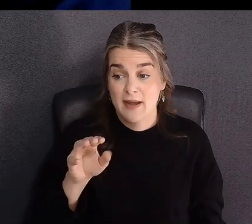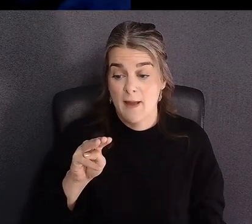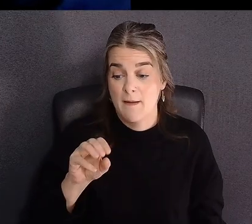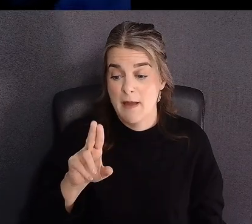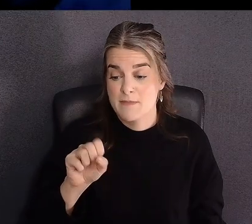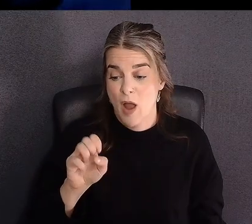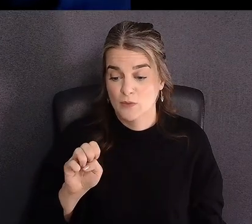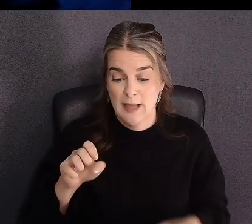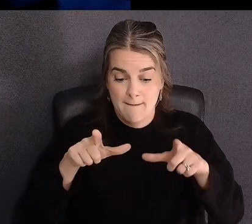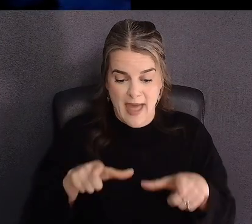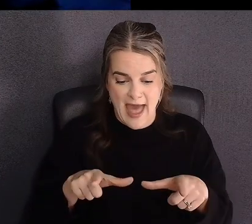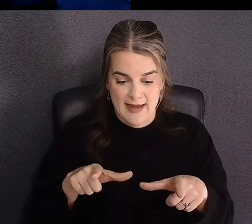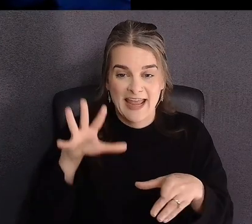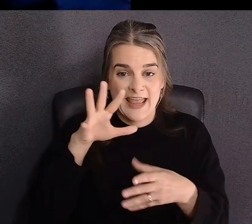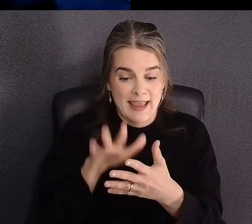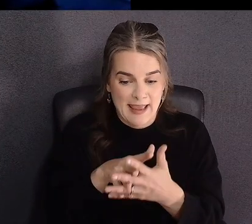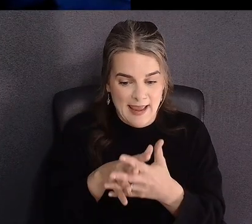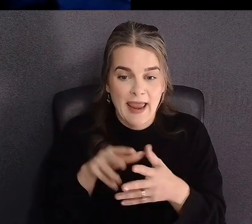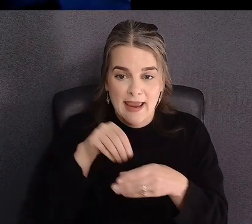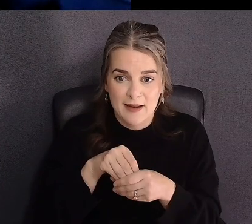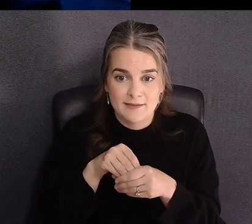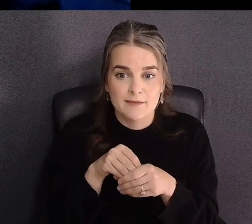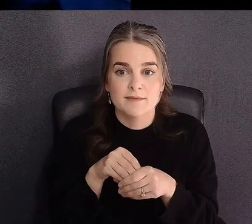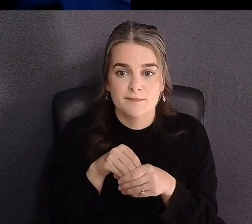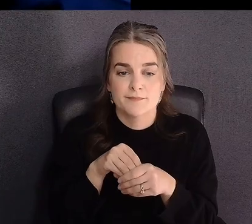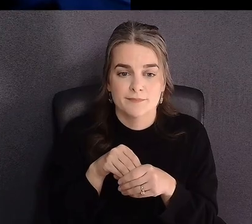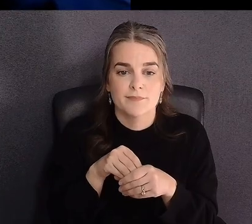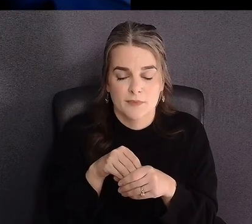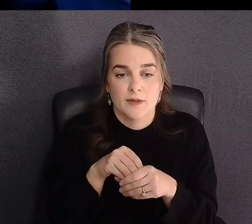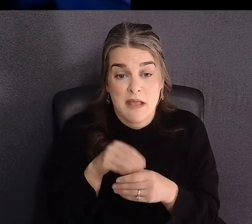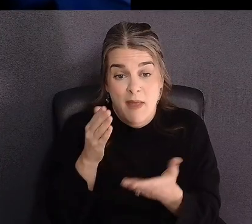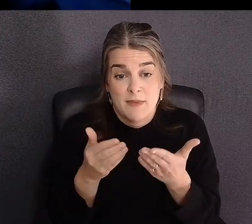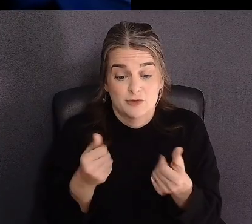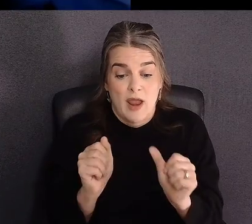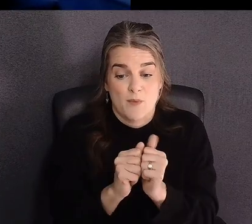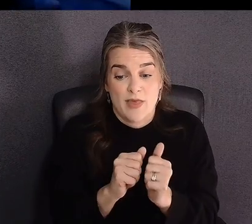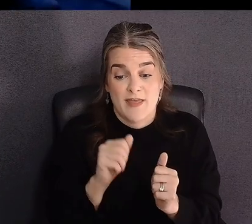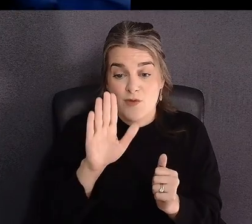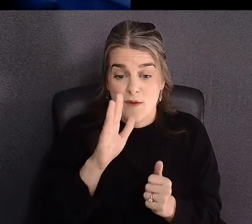might be able to trial that with a stylus or their finger